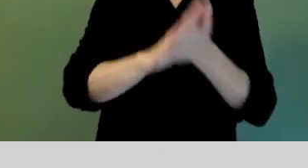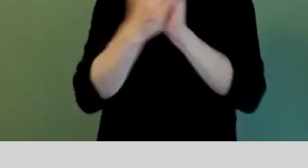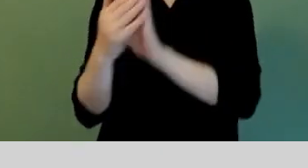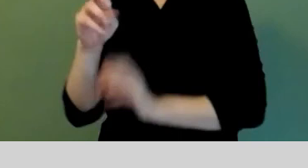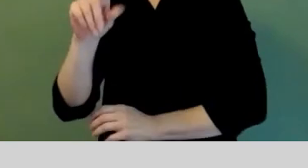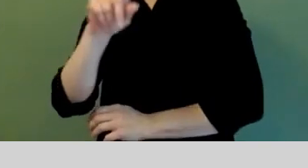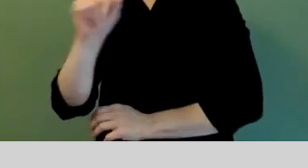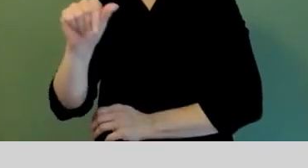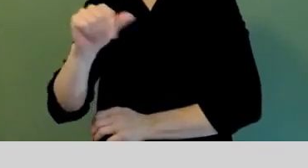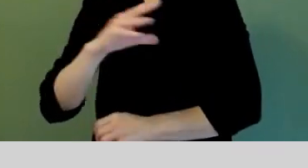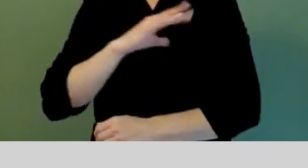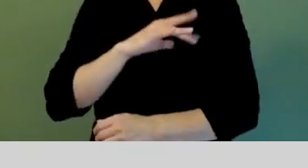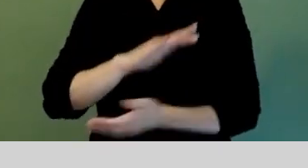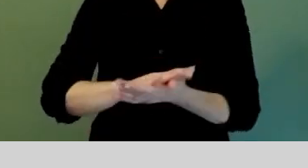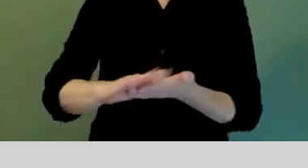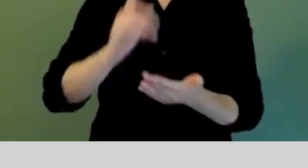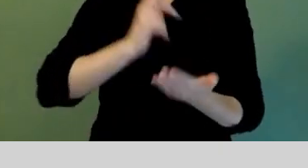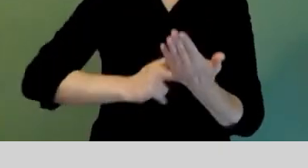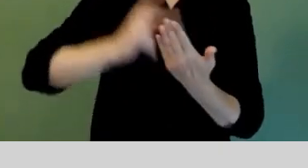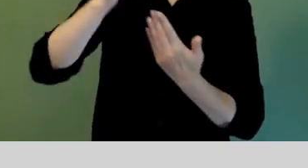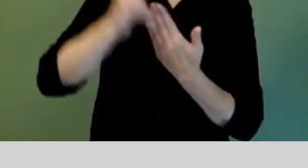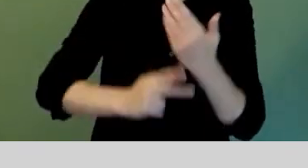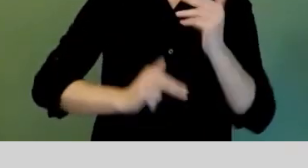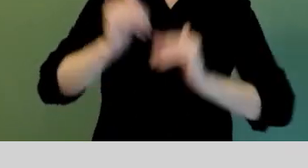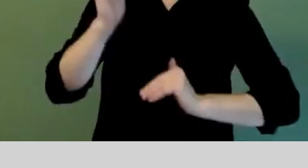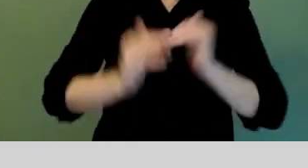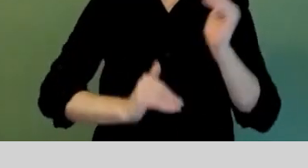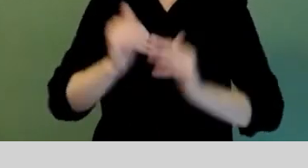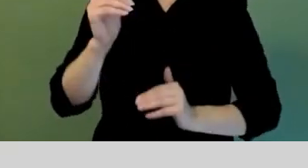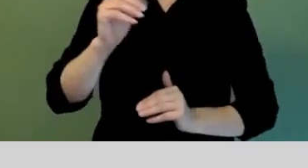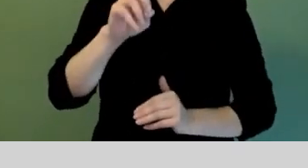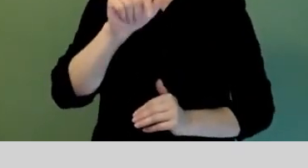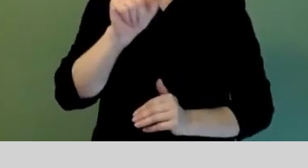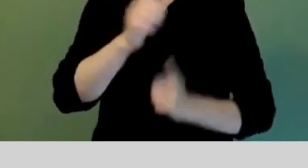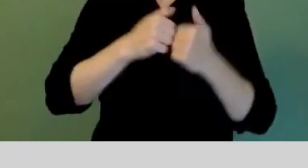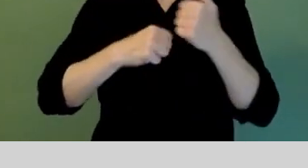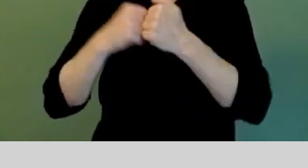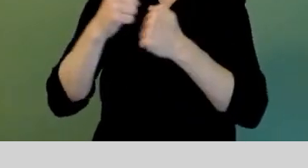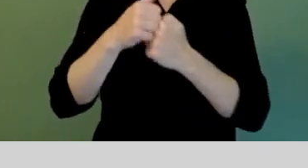for programmatically building up data structures. And we saw how the complicated builder pattern